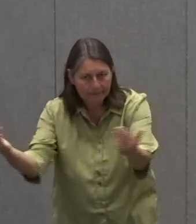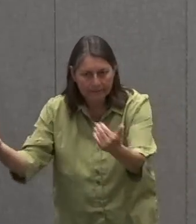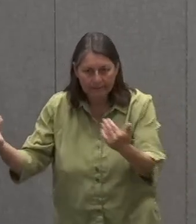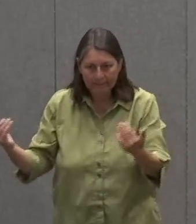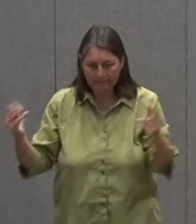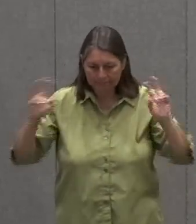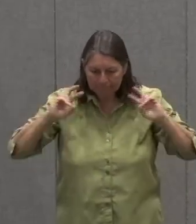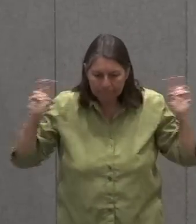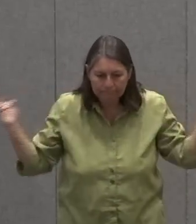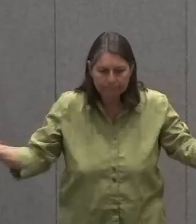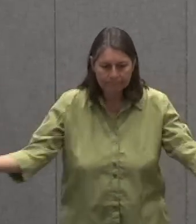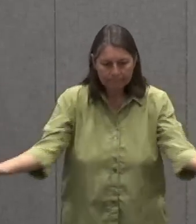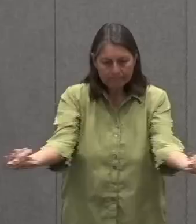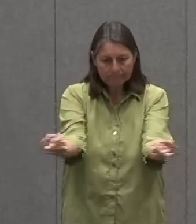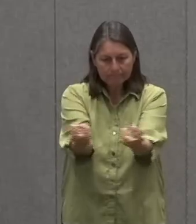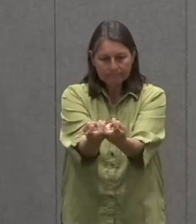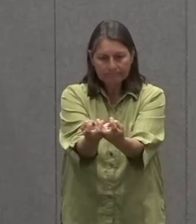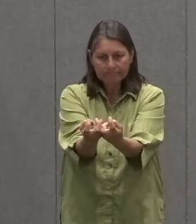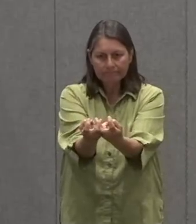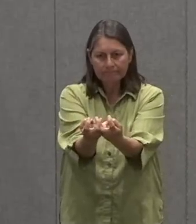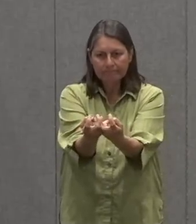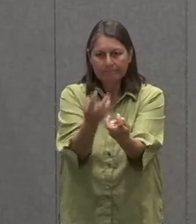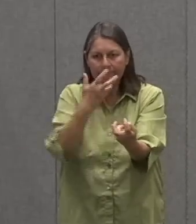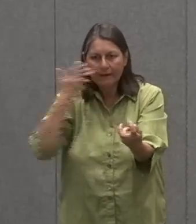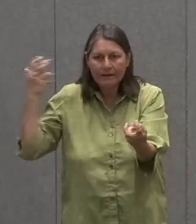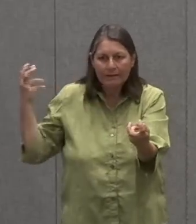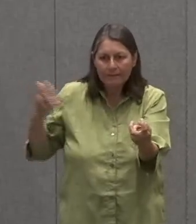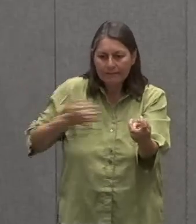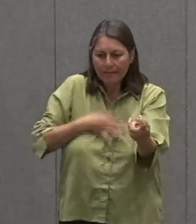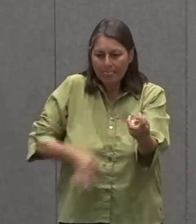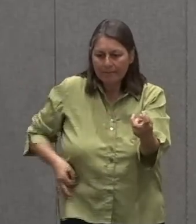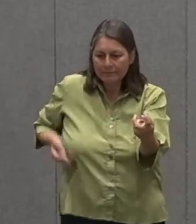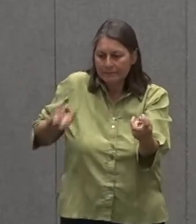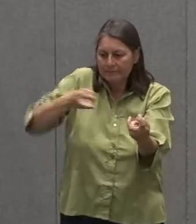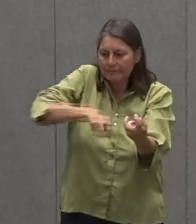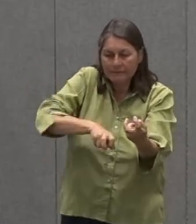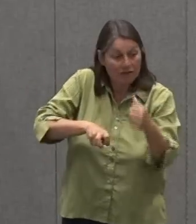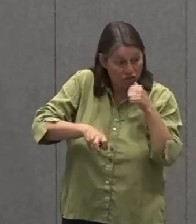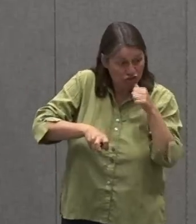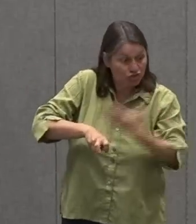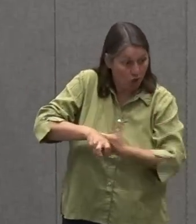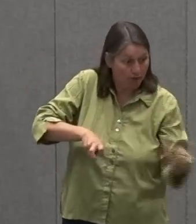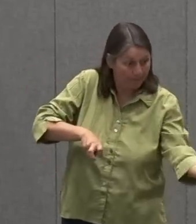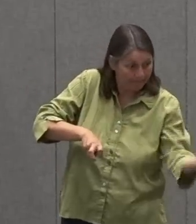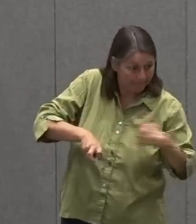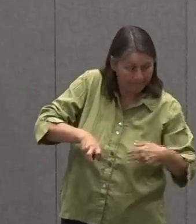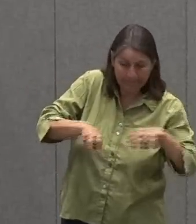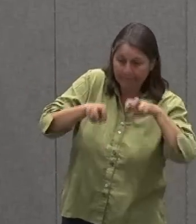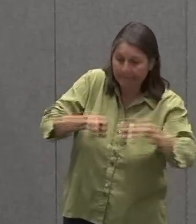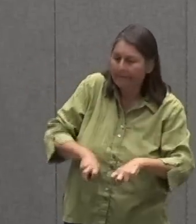he called his daughter to his side, then he spoke in a loud voice. "Listen, friends," he cried.